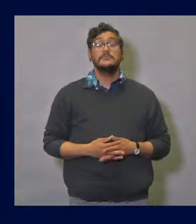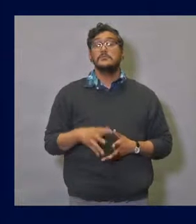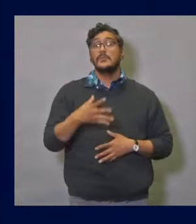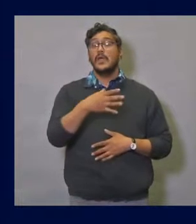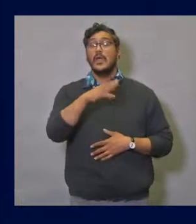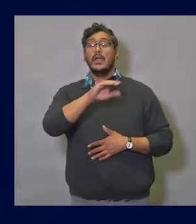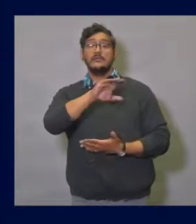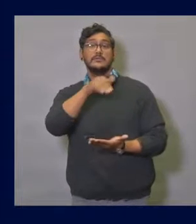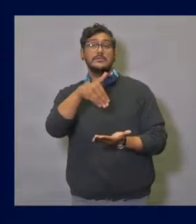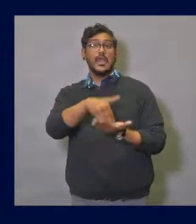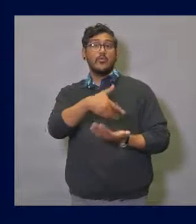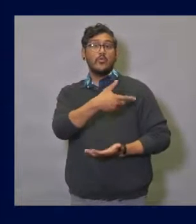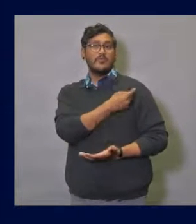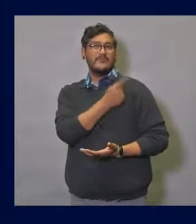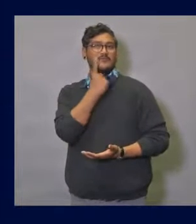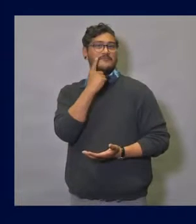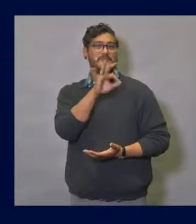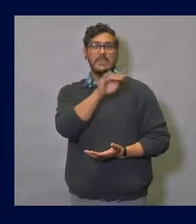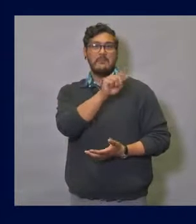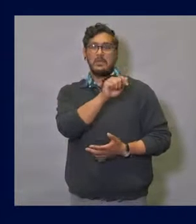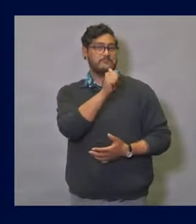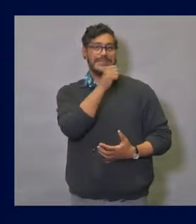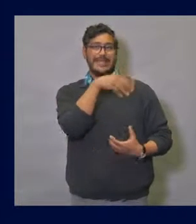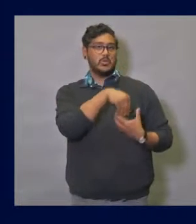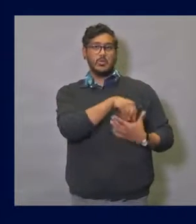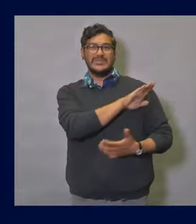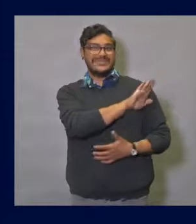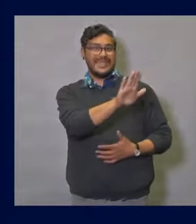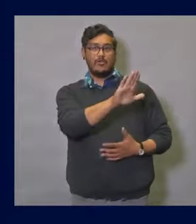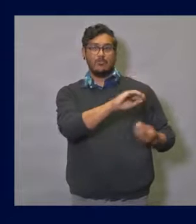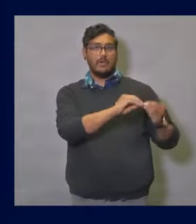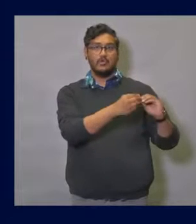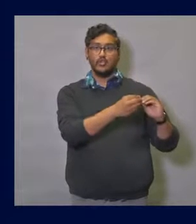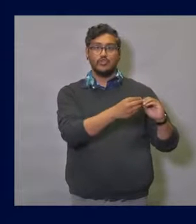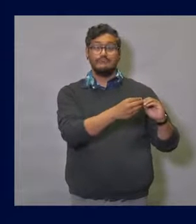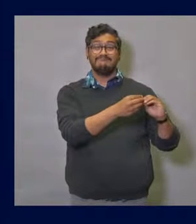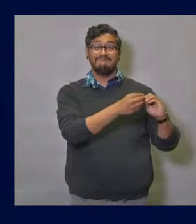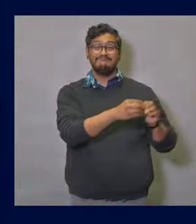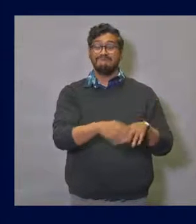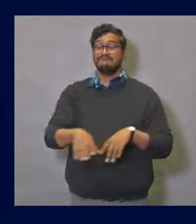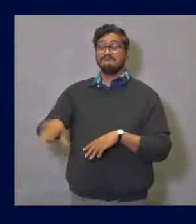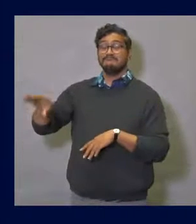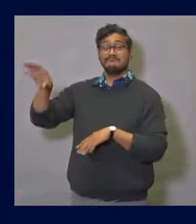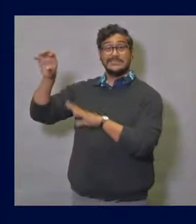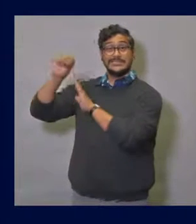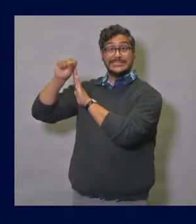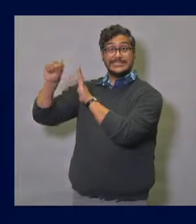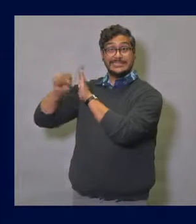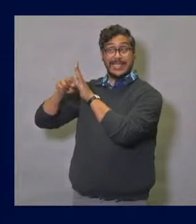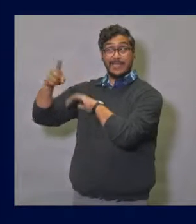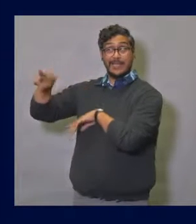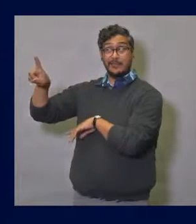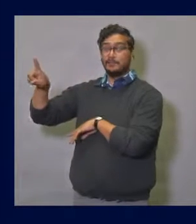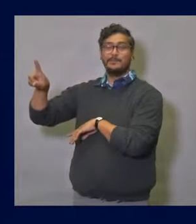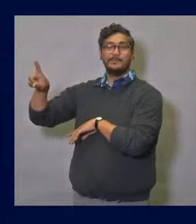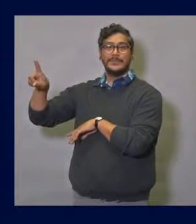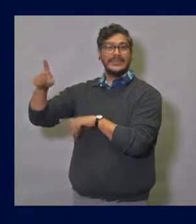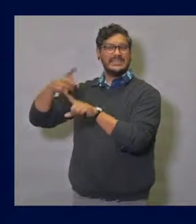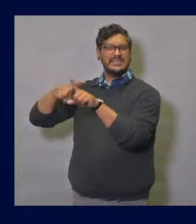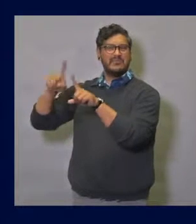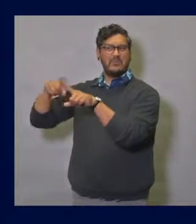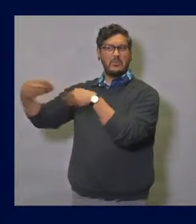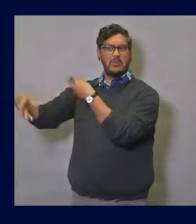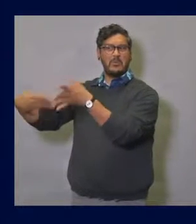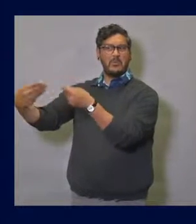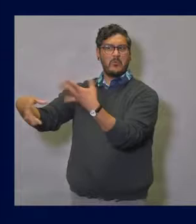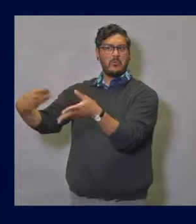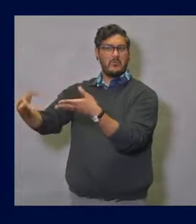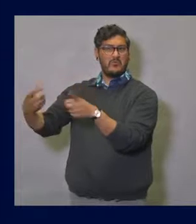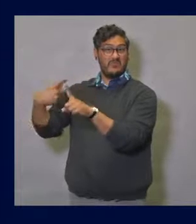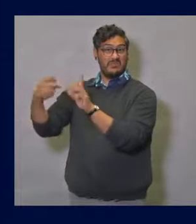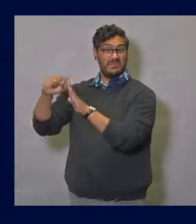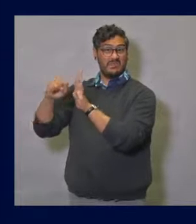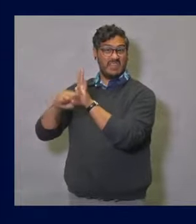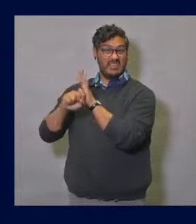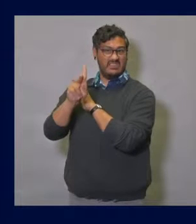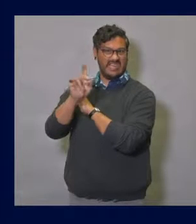CONDADO Y CENTROS DE SALUD